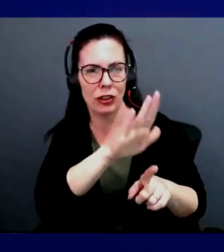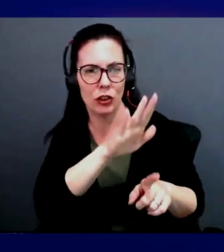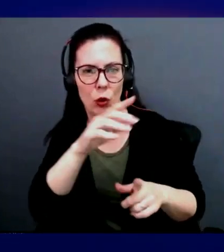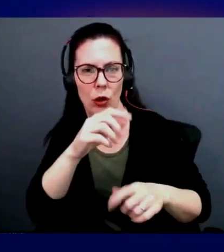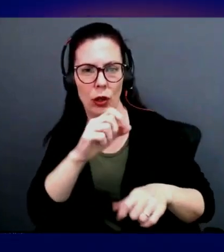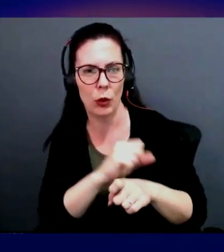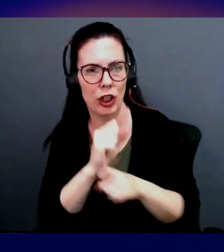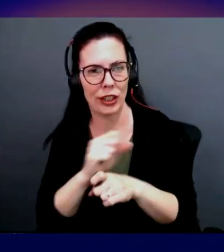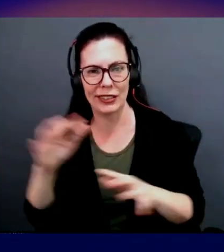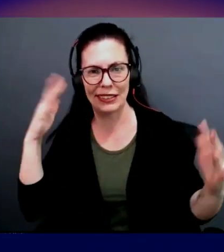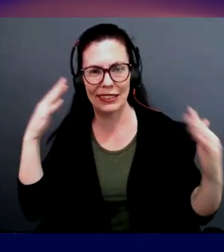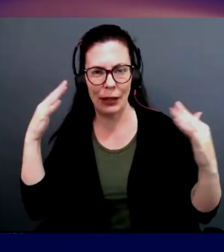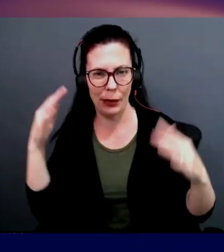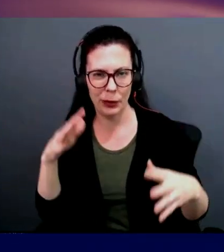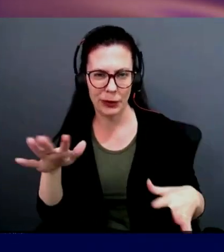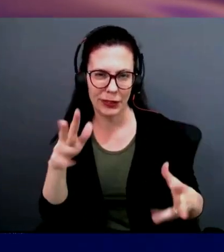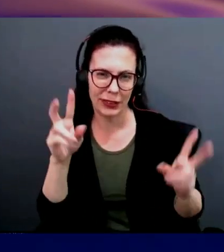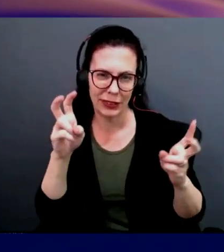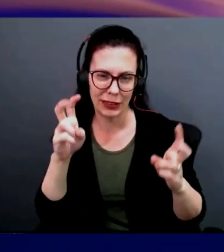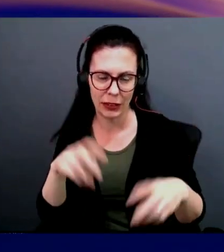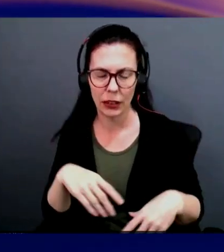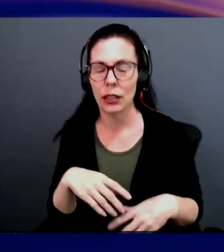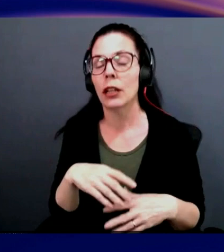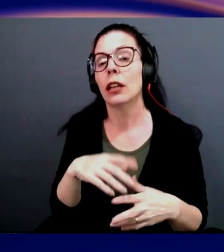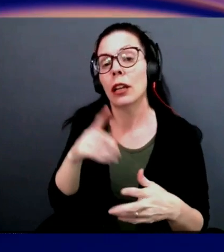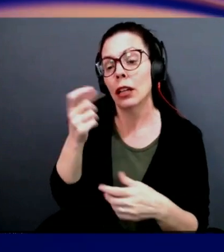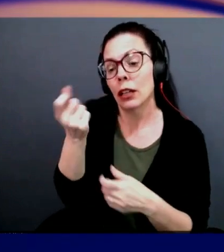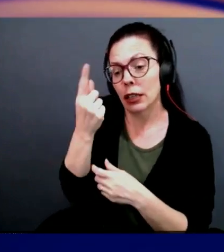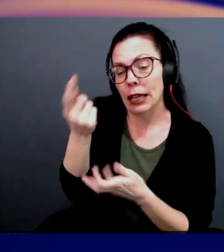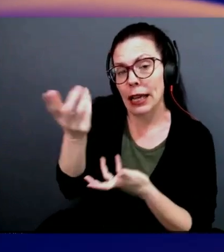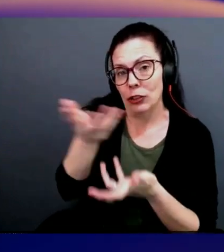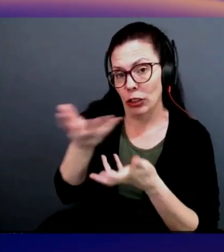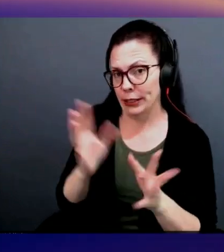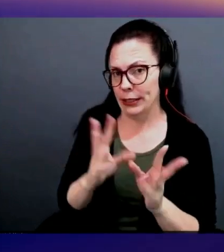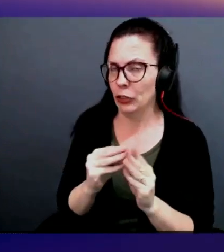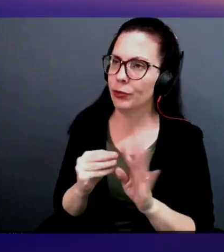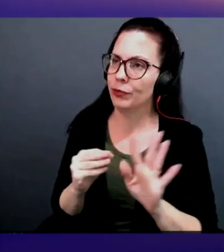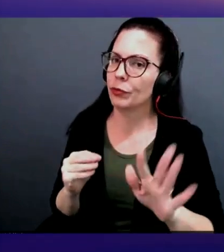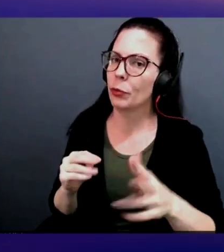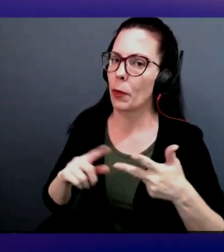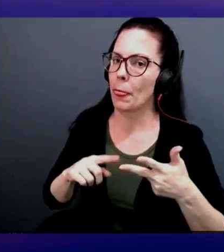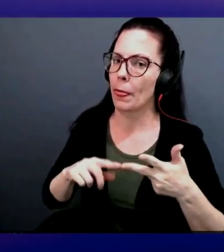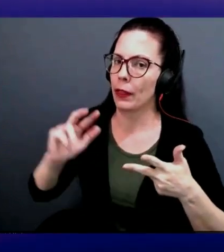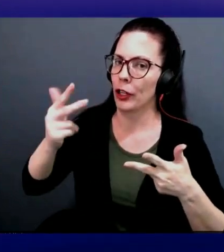And with Interactive Session, and I think the third problem, which is again very common,